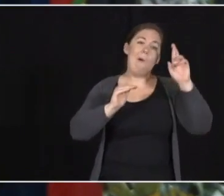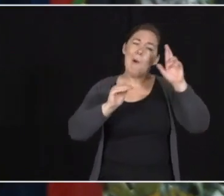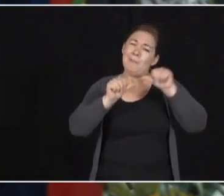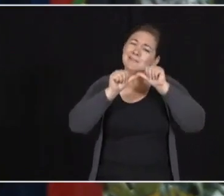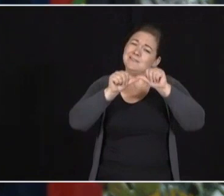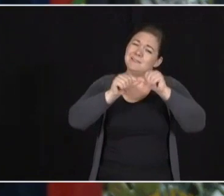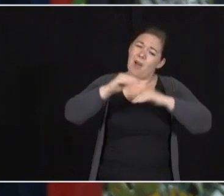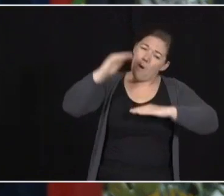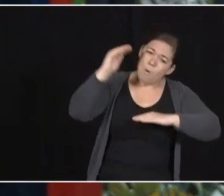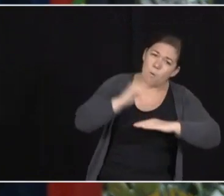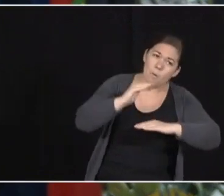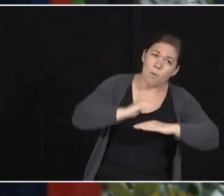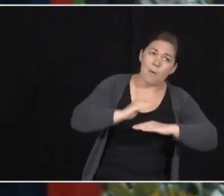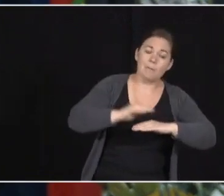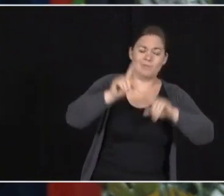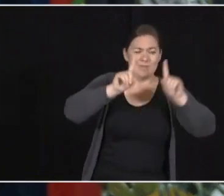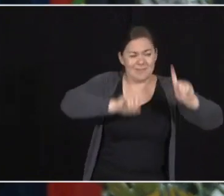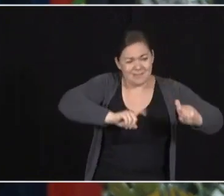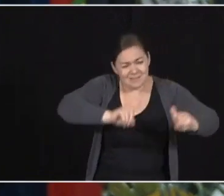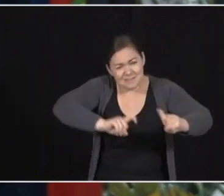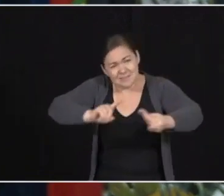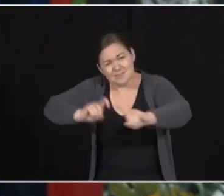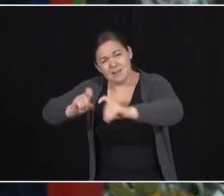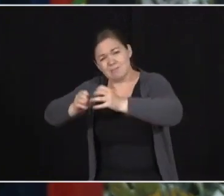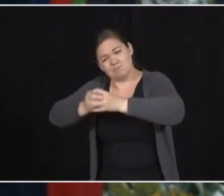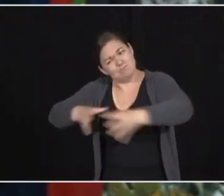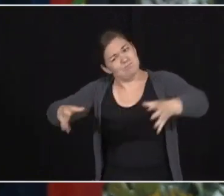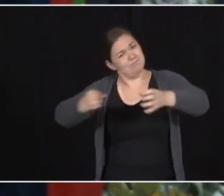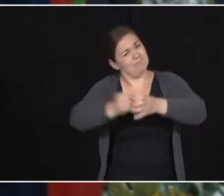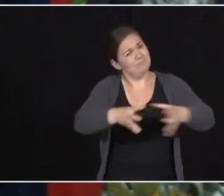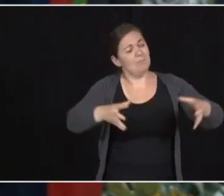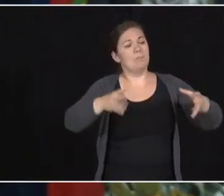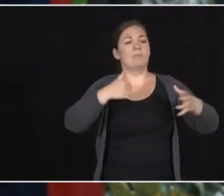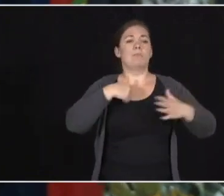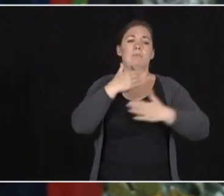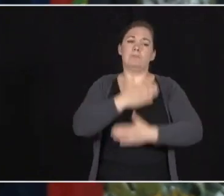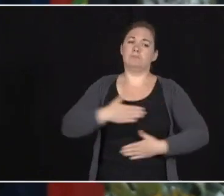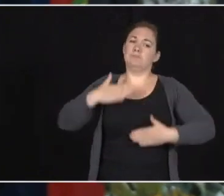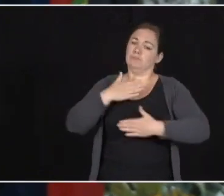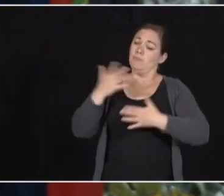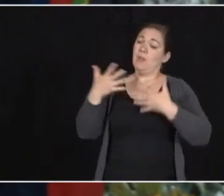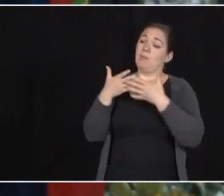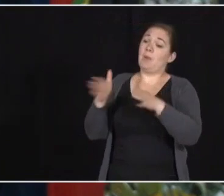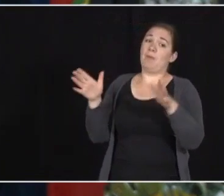So I appreciate the work that they do. You see sometimes it is up and sometimes it is down.